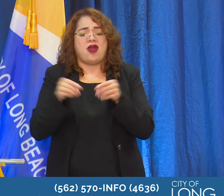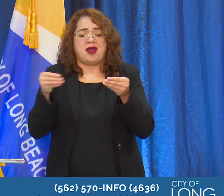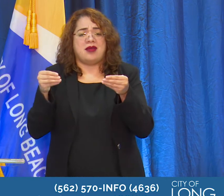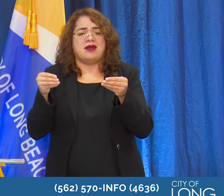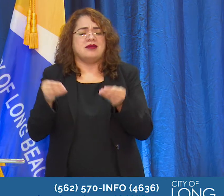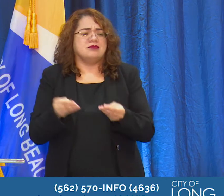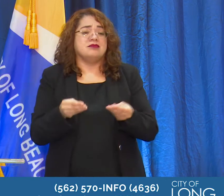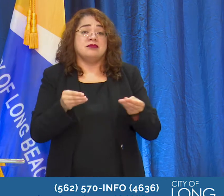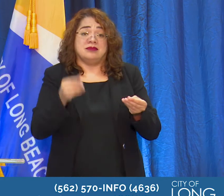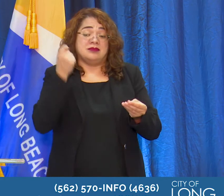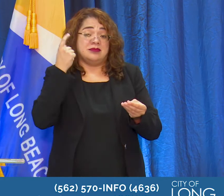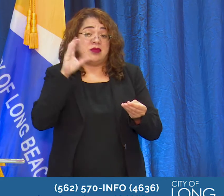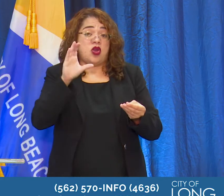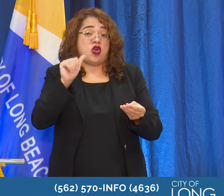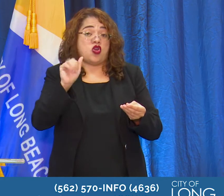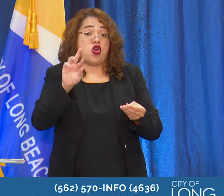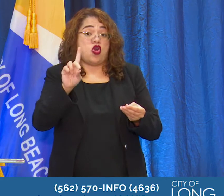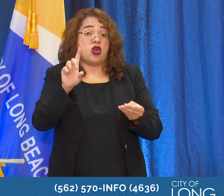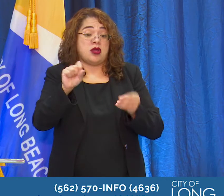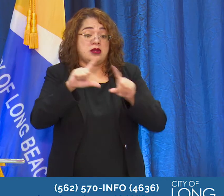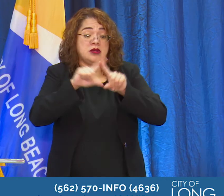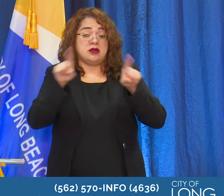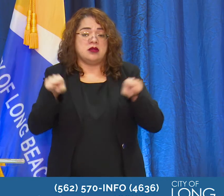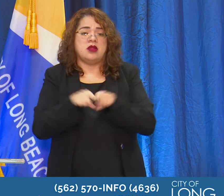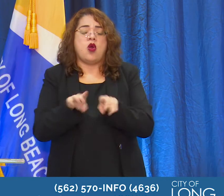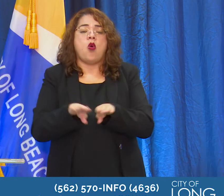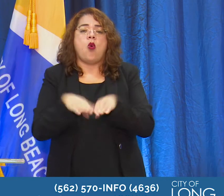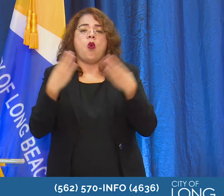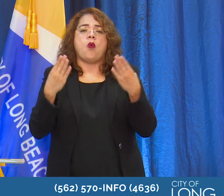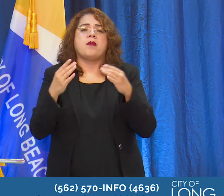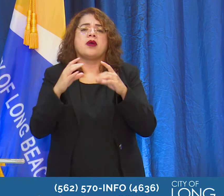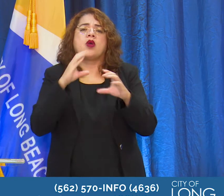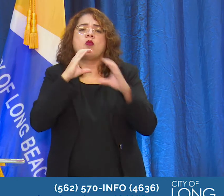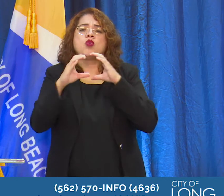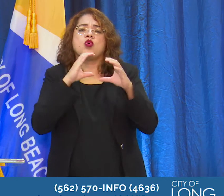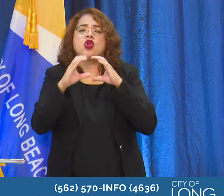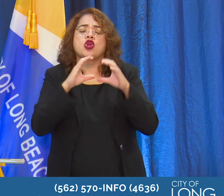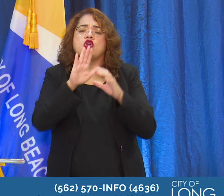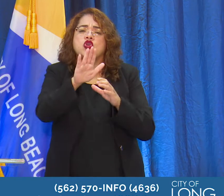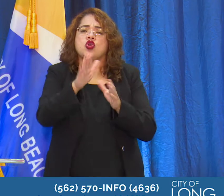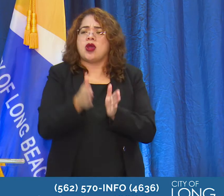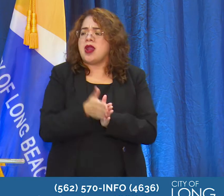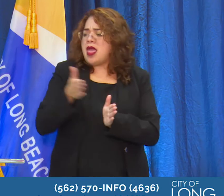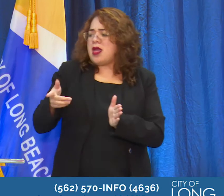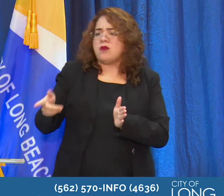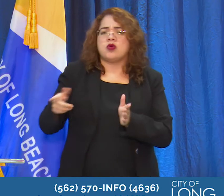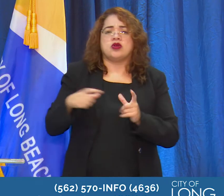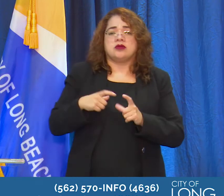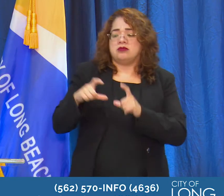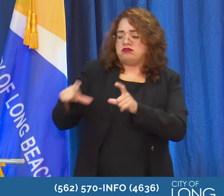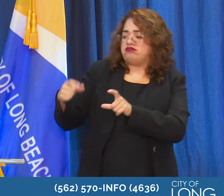These cards can help open lines of communication between you and your neighbors, and may help you find ways you can help